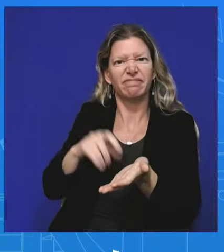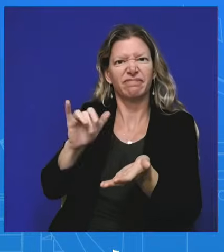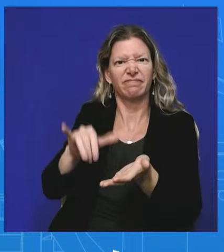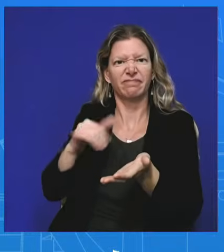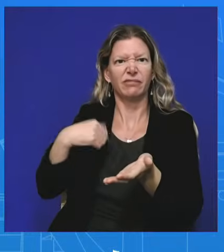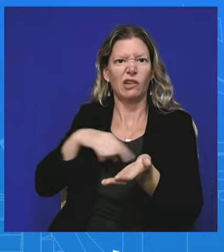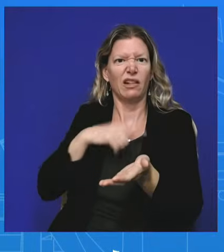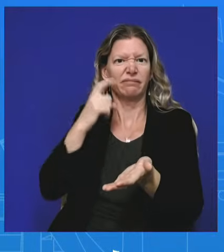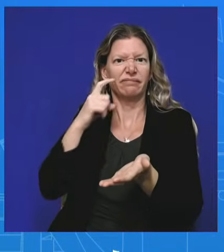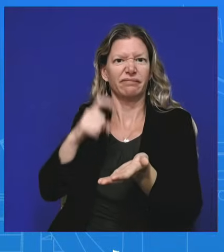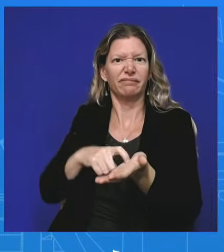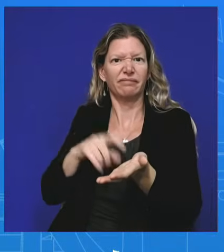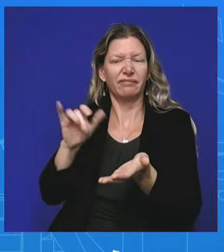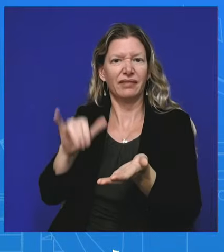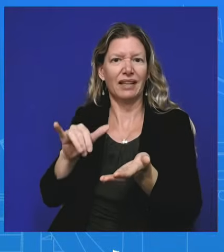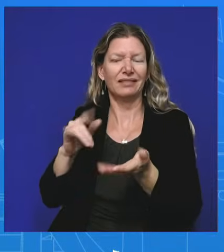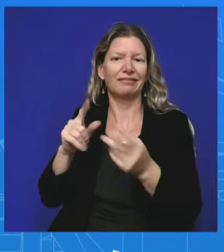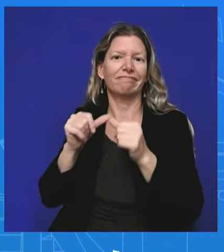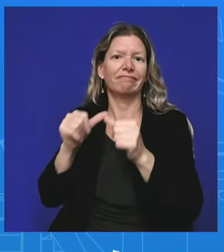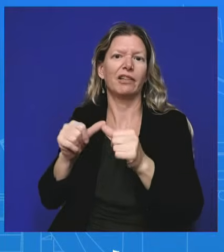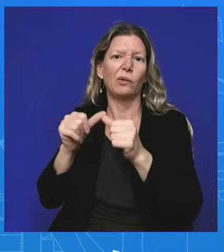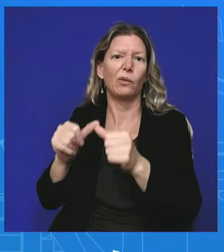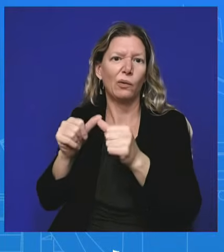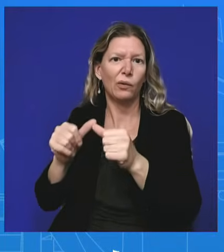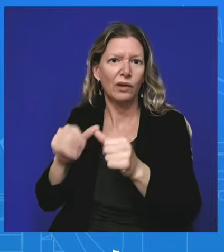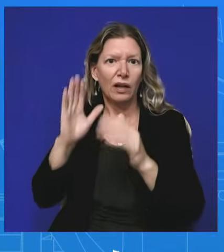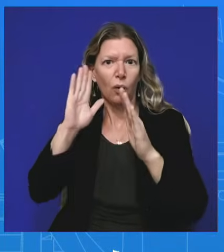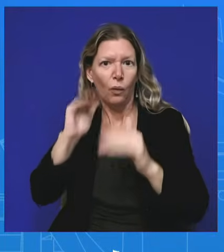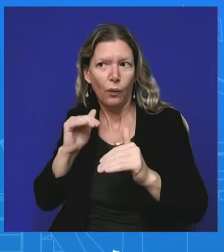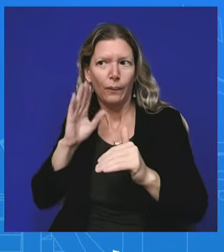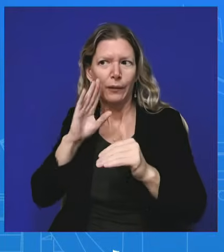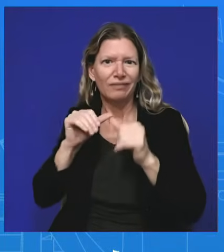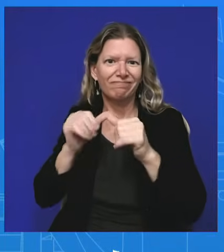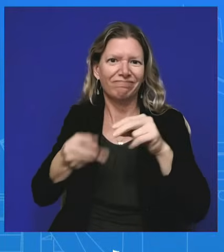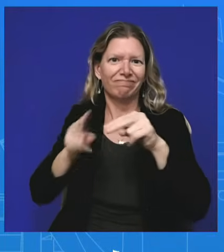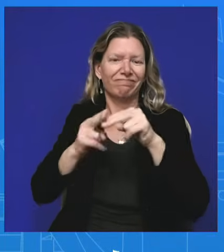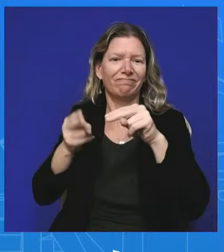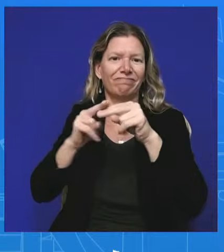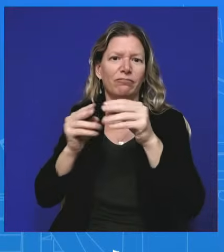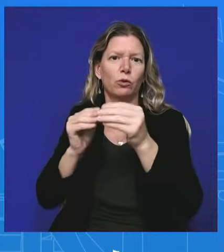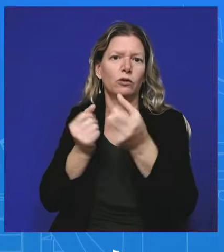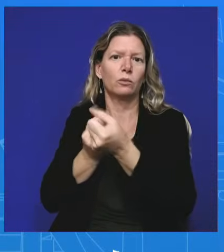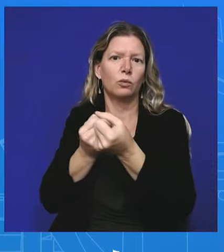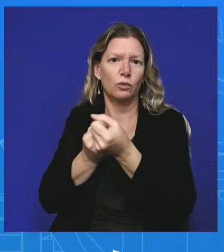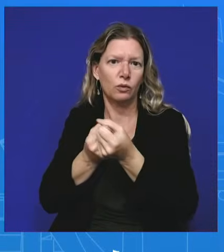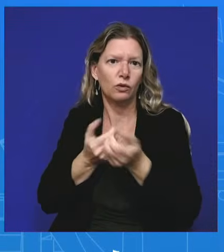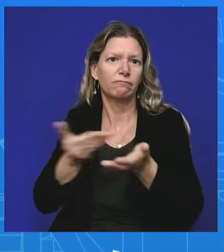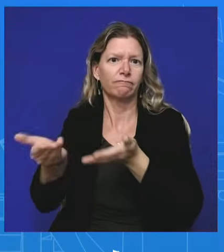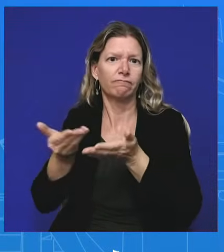And, obviously, we're going to continue to work with Israel to that end. I do want to make one important point on this before I leave this topic.